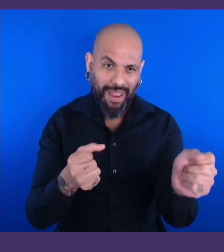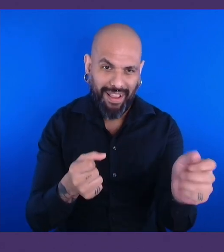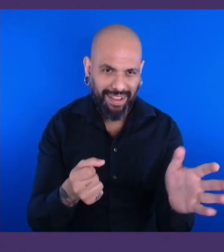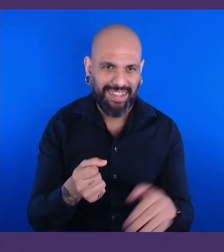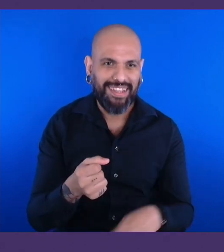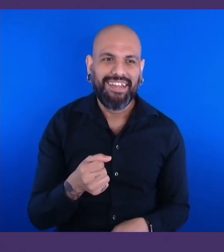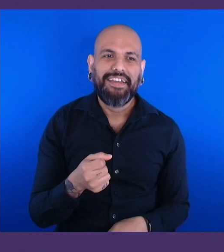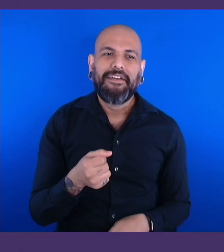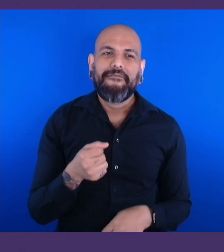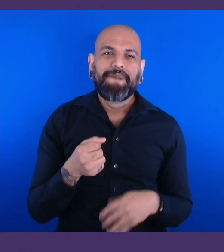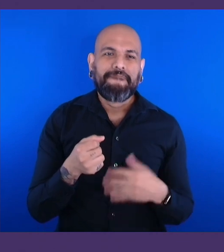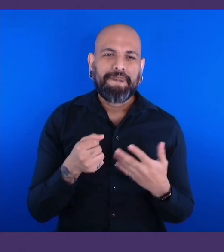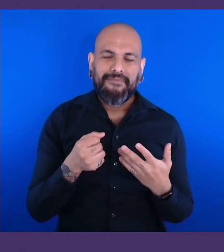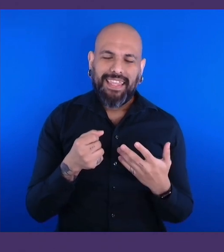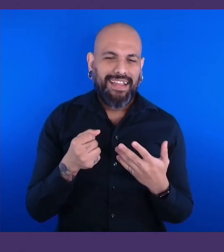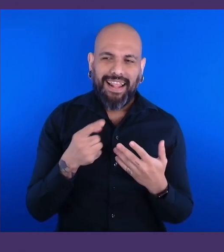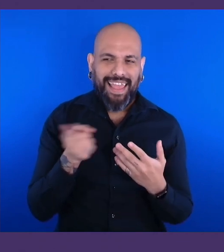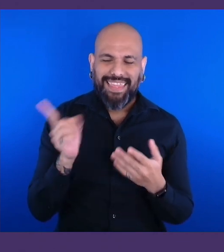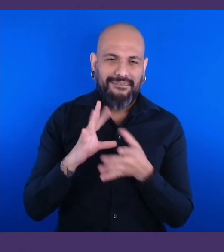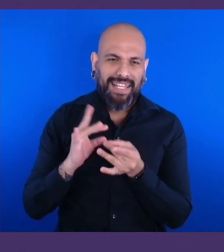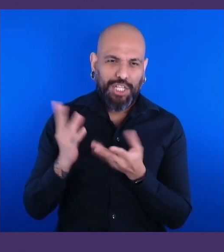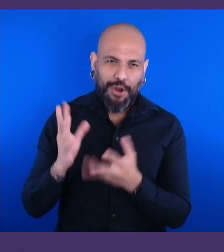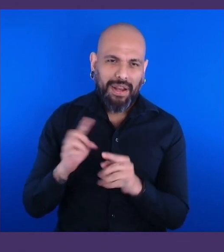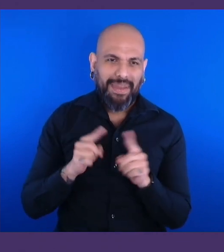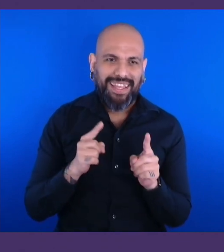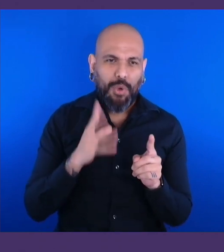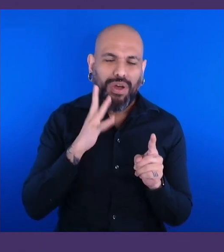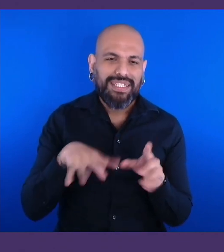It's going to take months if not longer before we really start